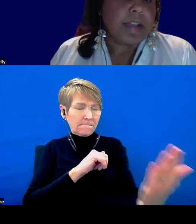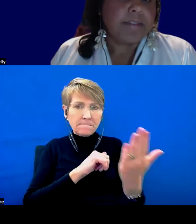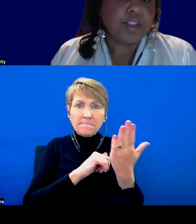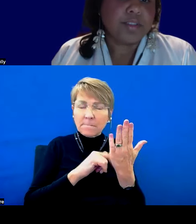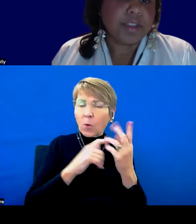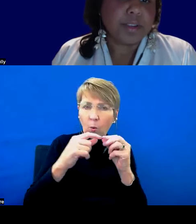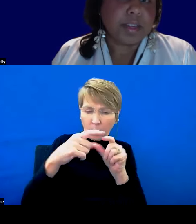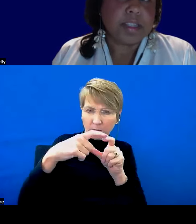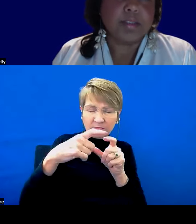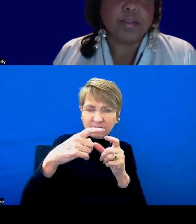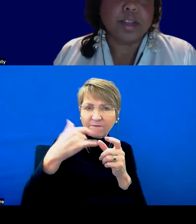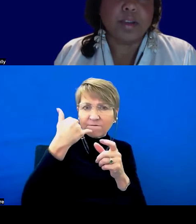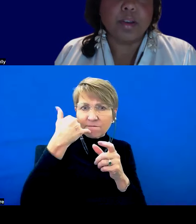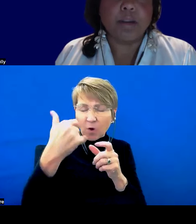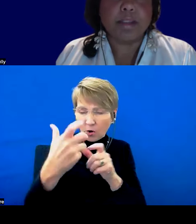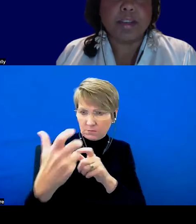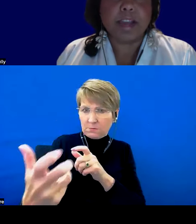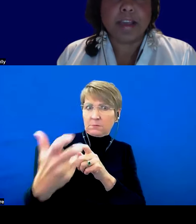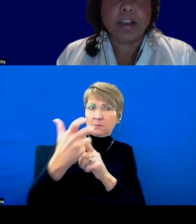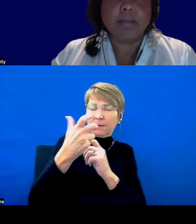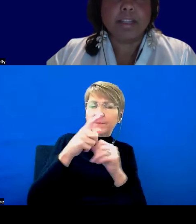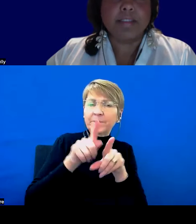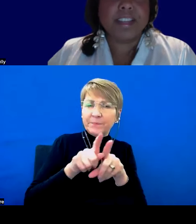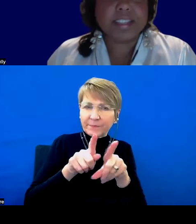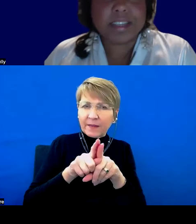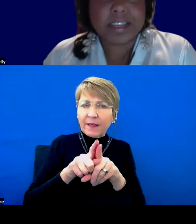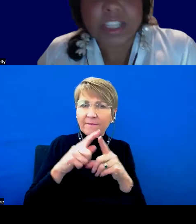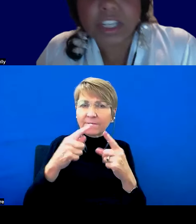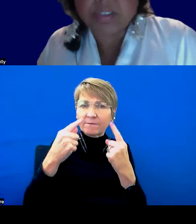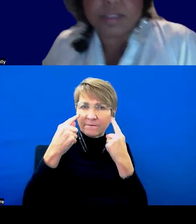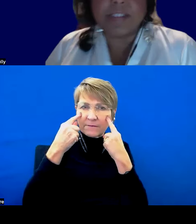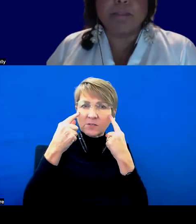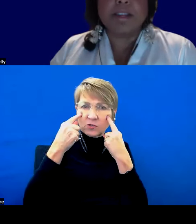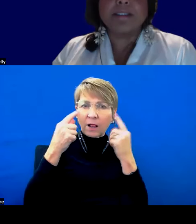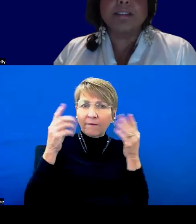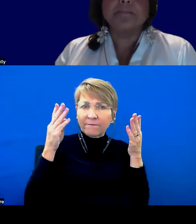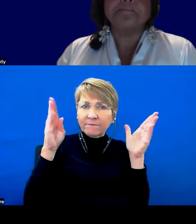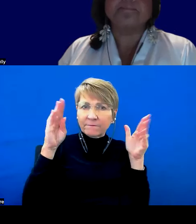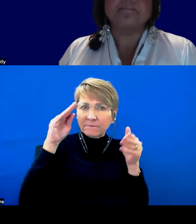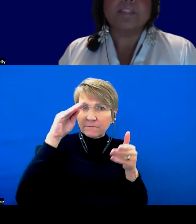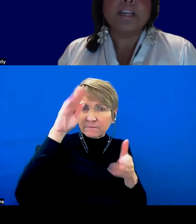Visual field loss is also commonly infected in congenital deafblindness. So